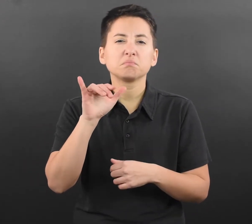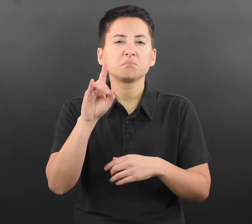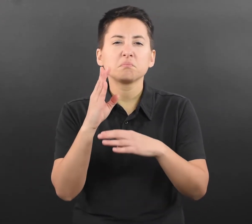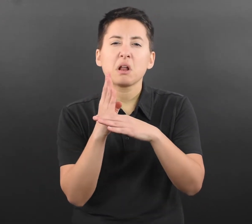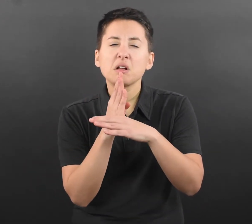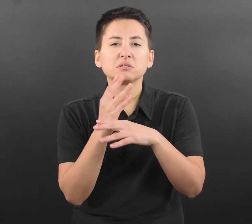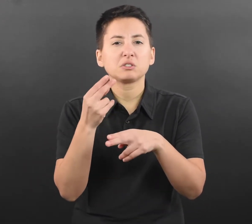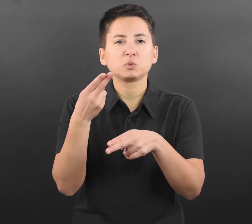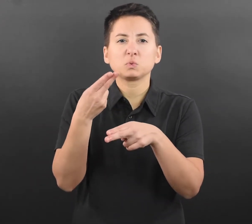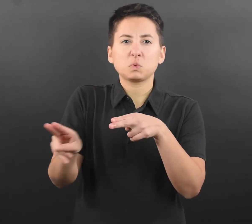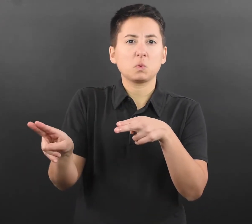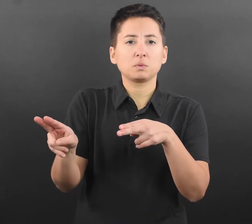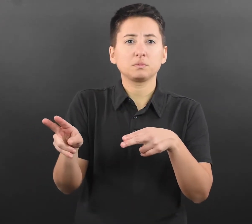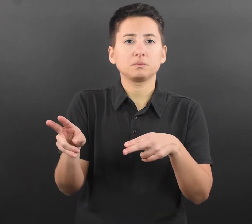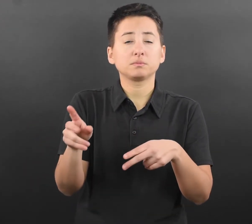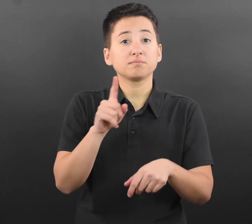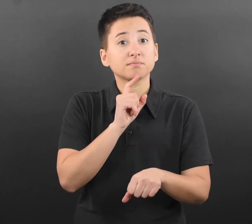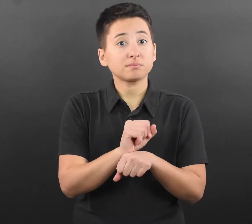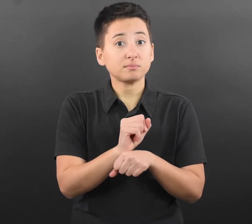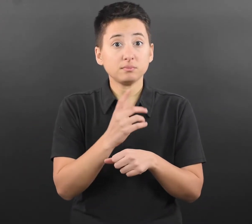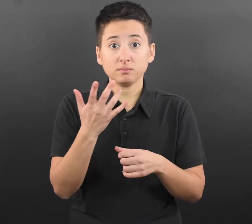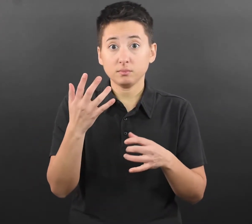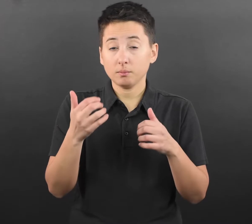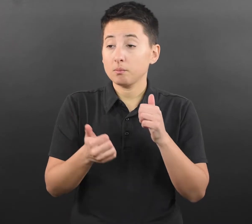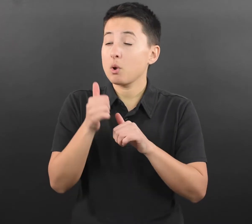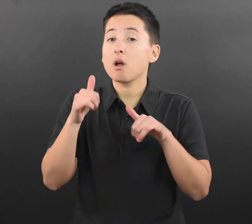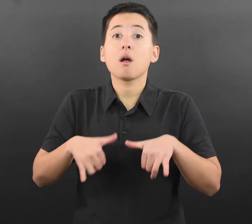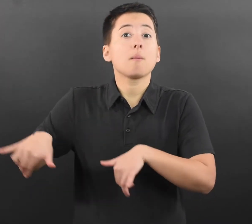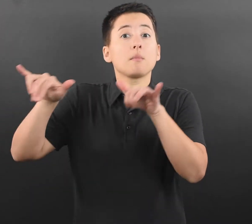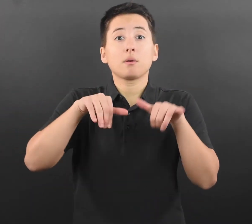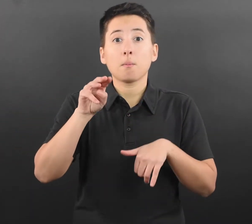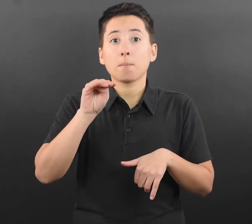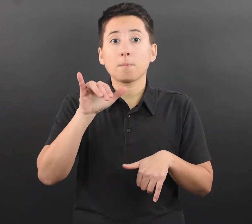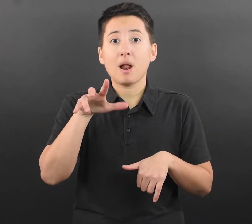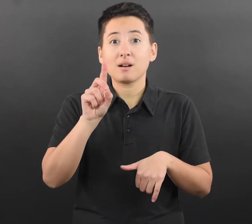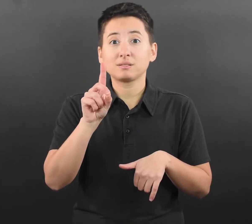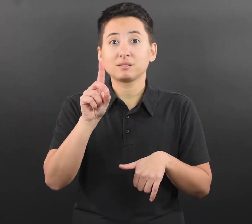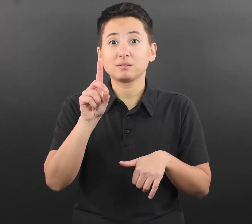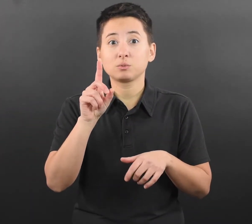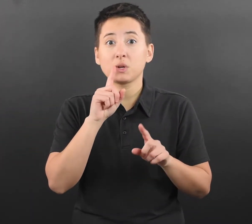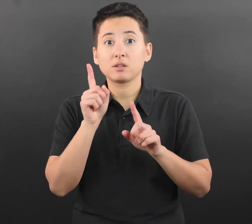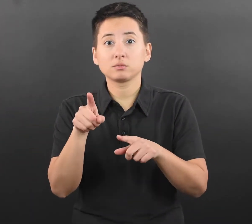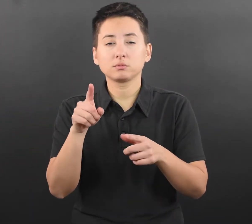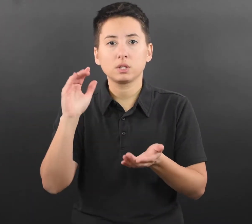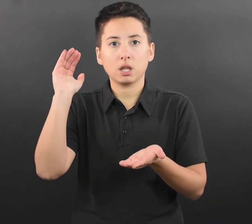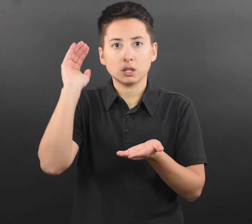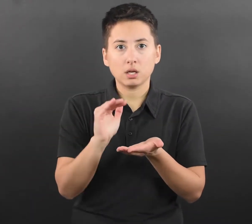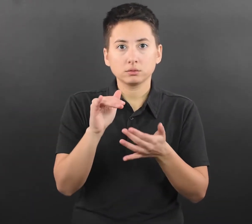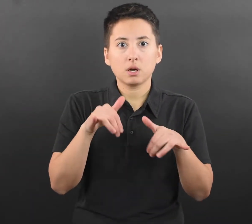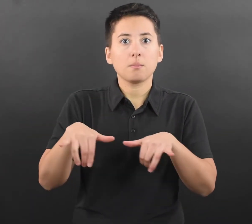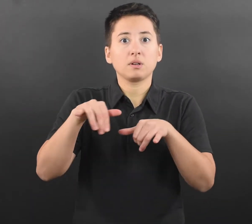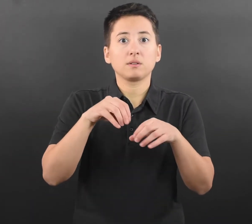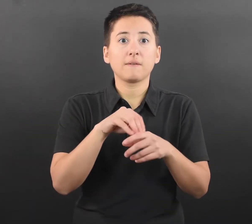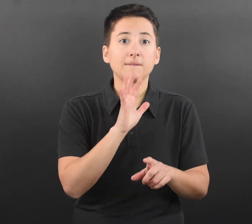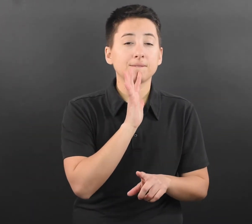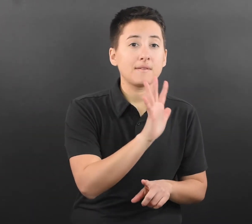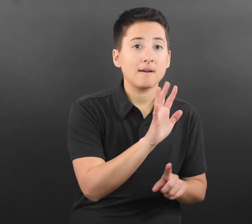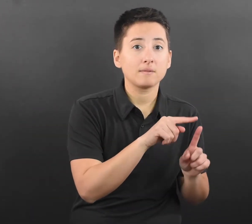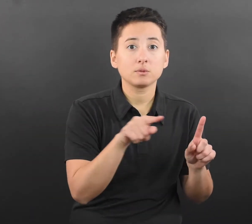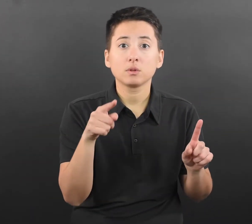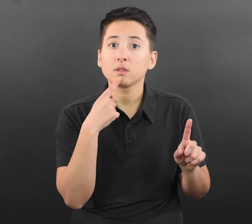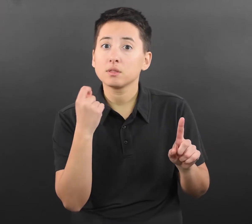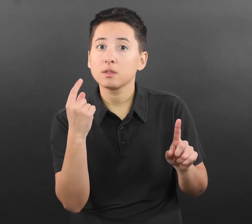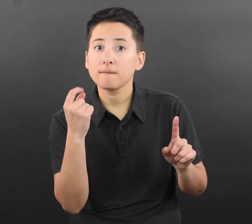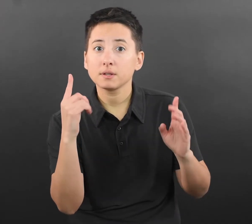were less common in the 5- to 11-year-olds in the clinical trial compared 16- to 25- year-olds.